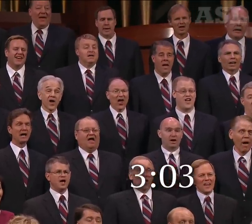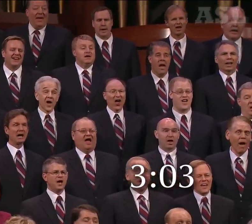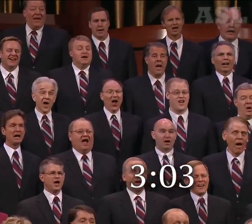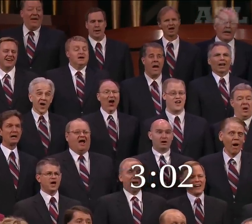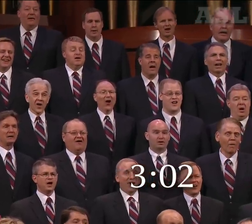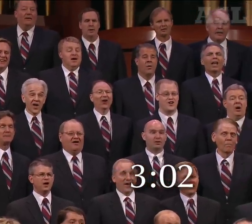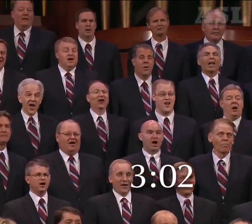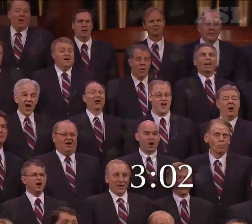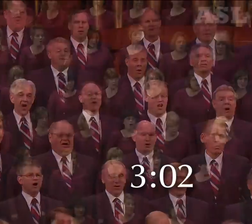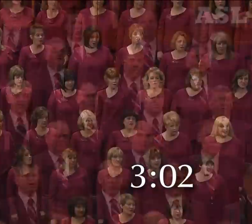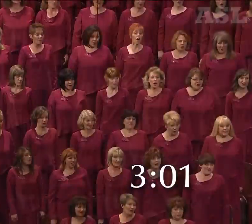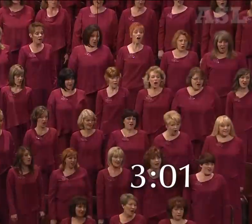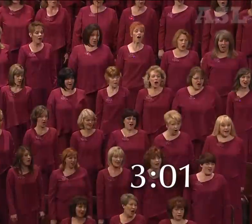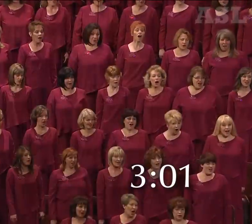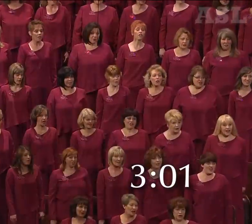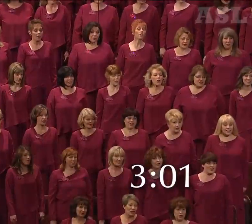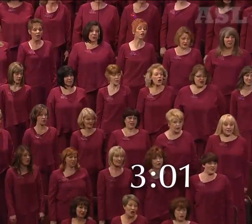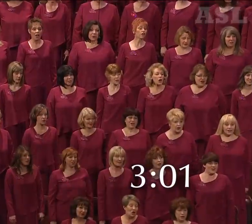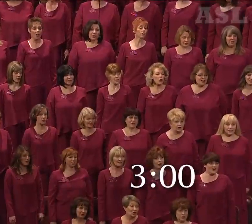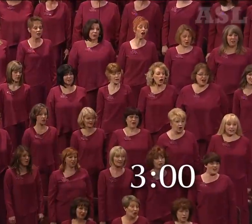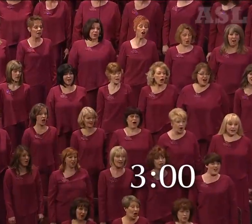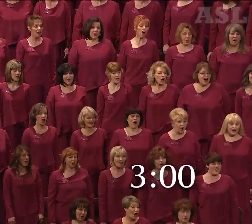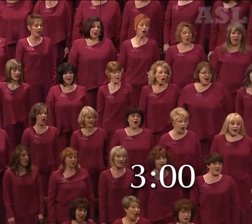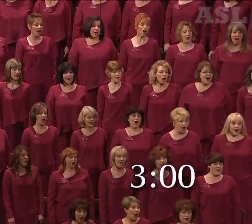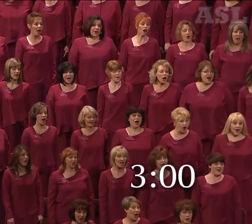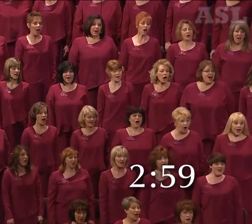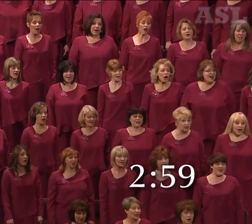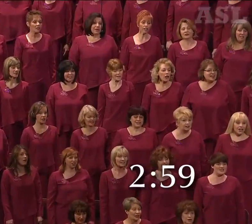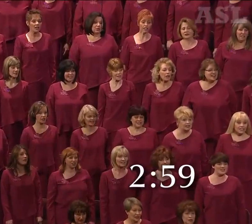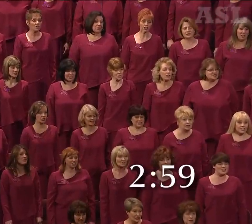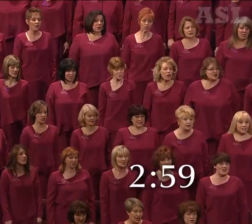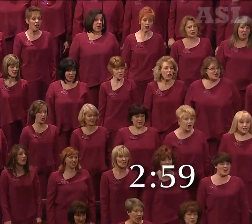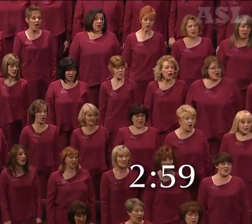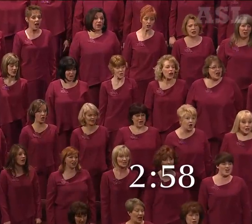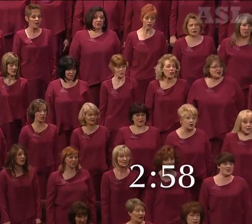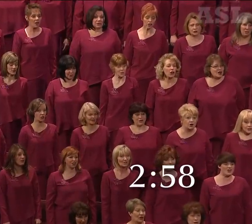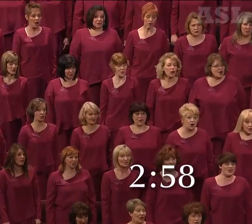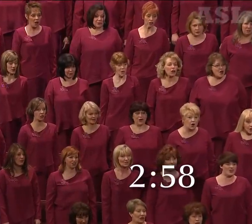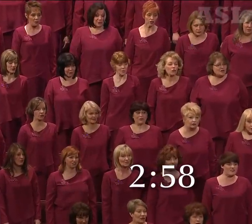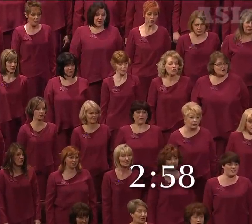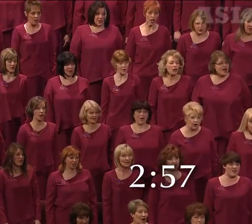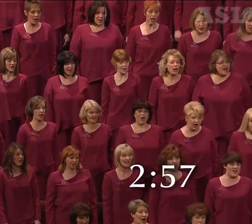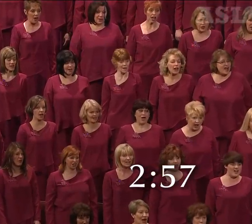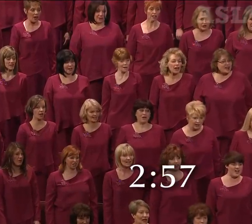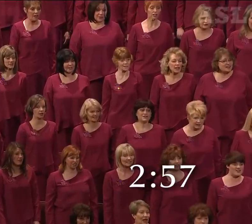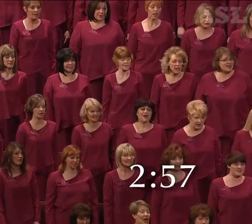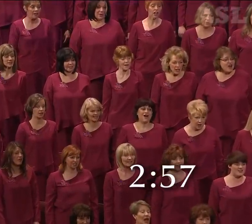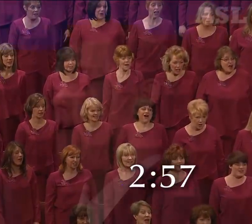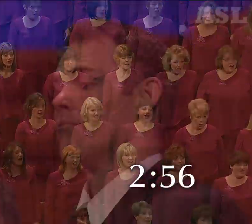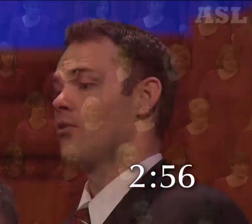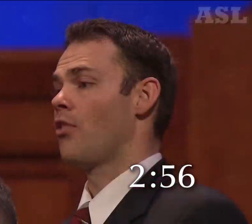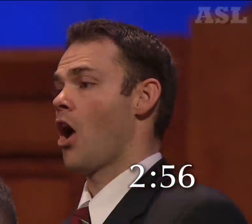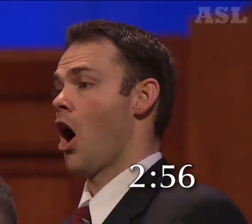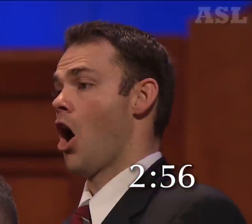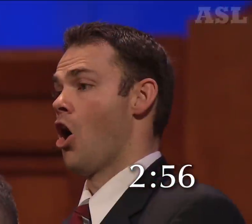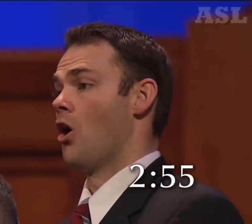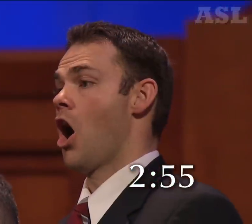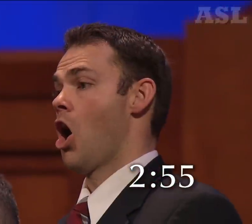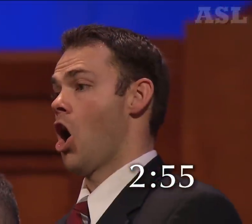THIS IS THE ENGLISH CLOSED CAPTION CHANNEL OF THE CHURCH OF JESUS CHRIST OF LATTER-DAY SAINTS.